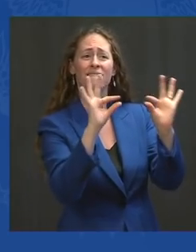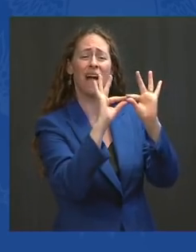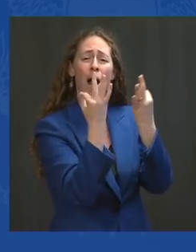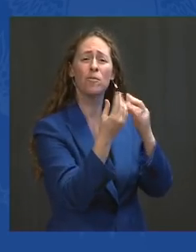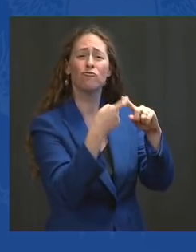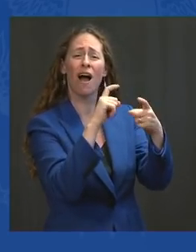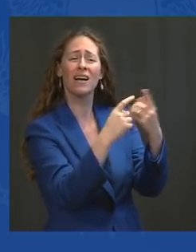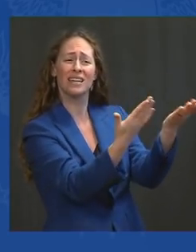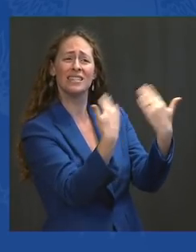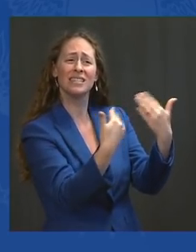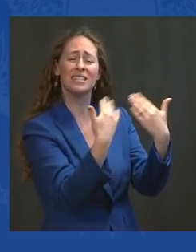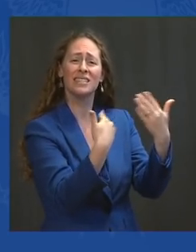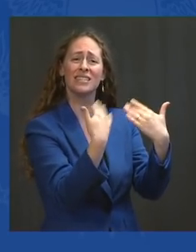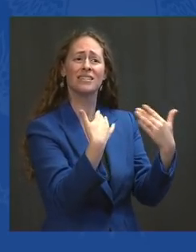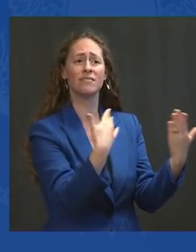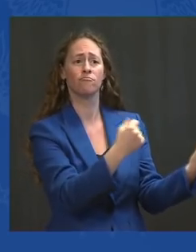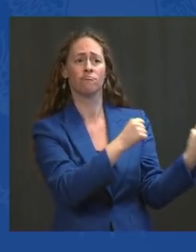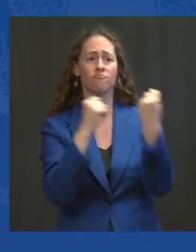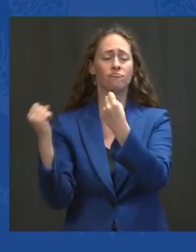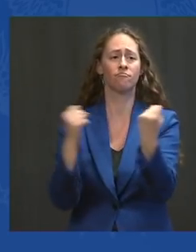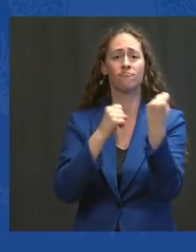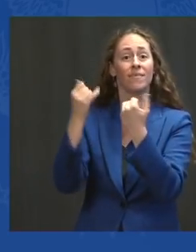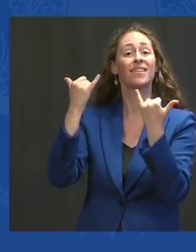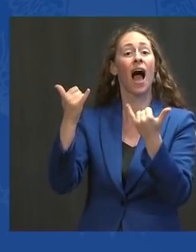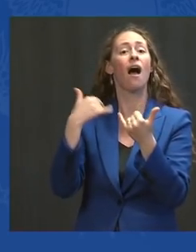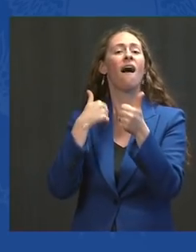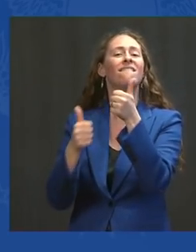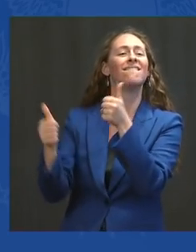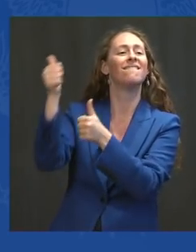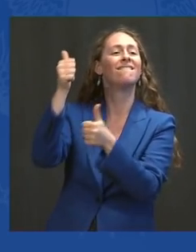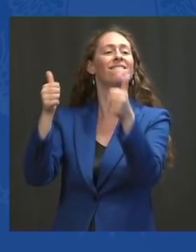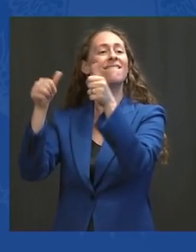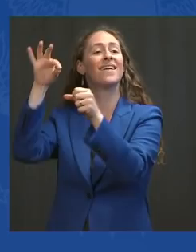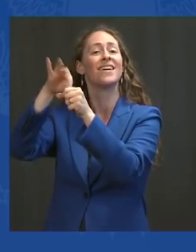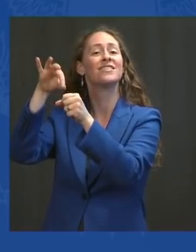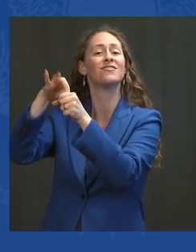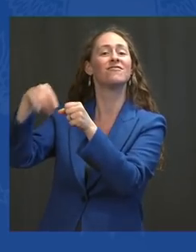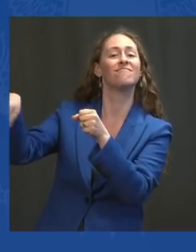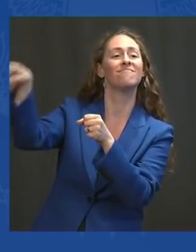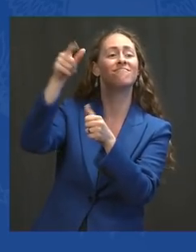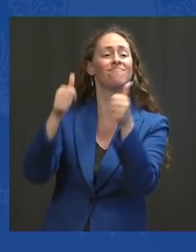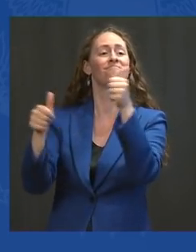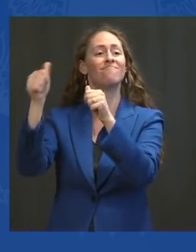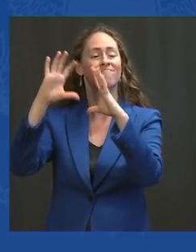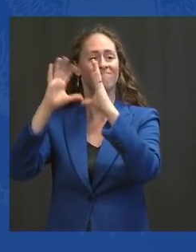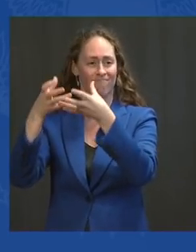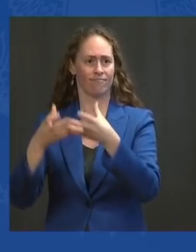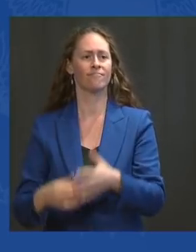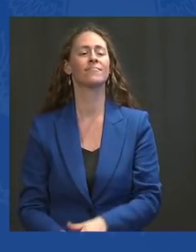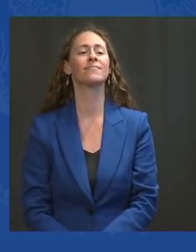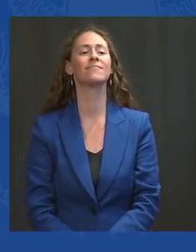Election officials, the entire electoral system, withstood unrelenting political attacks,